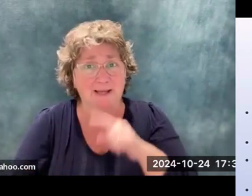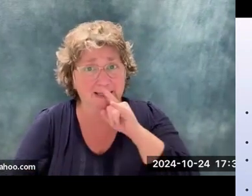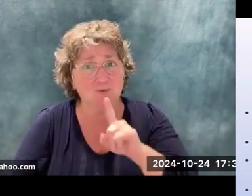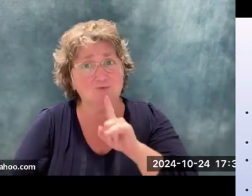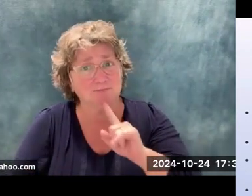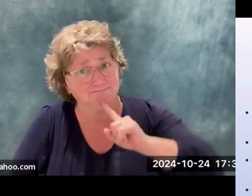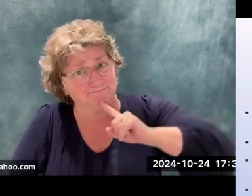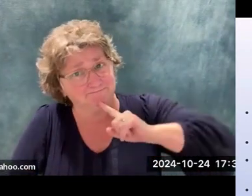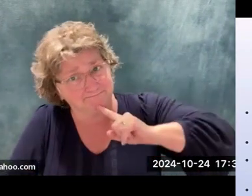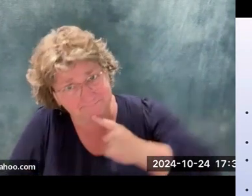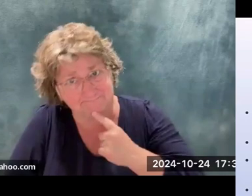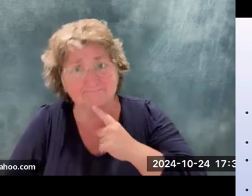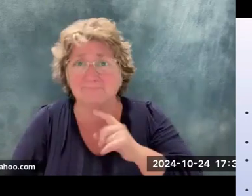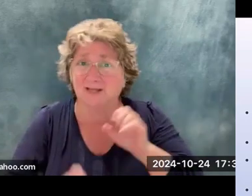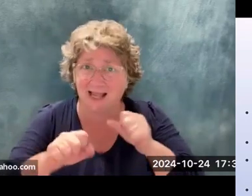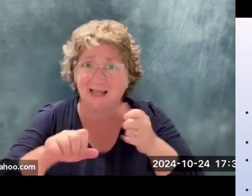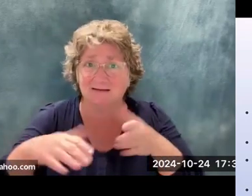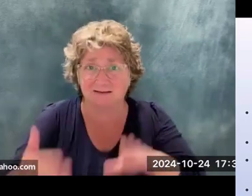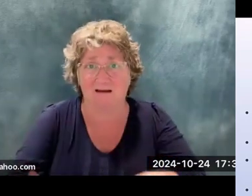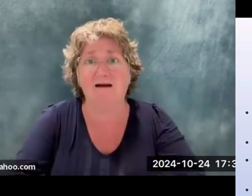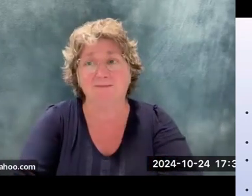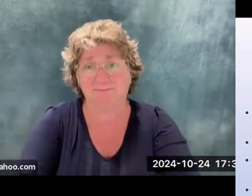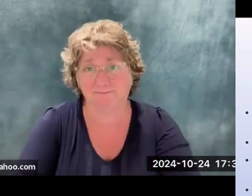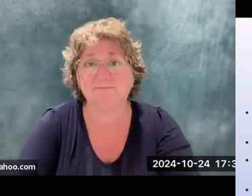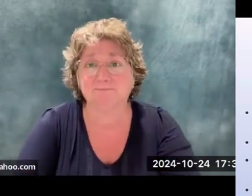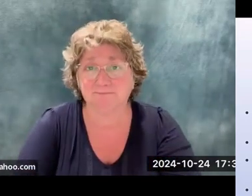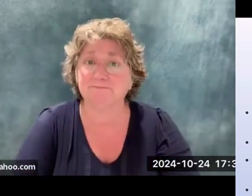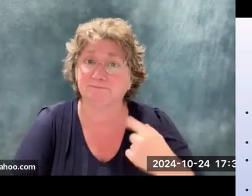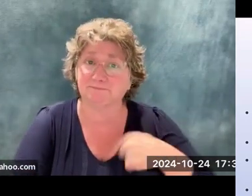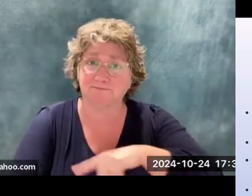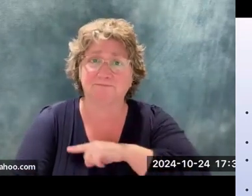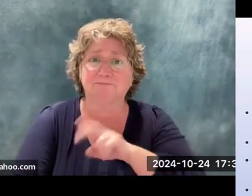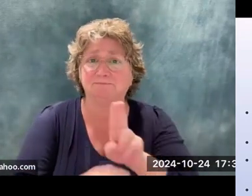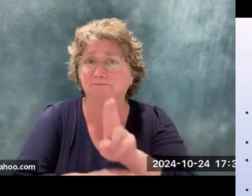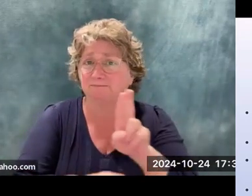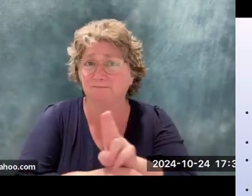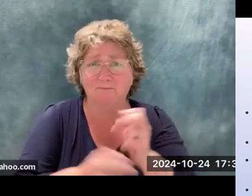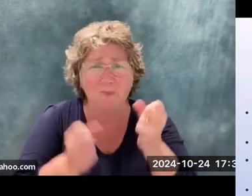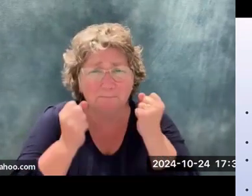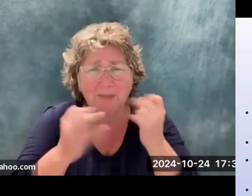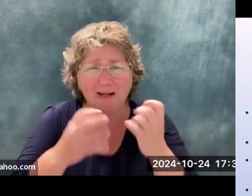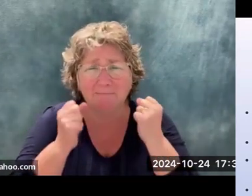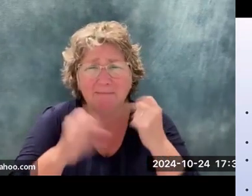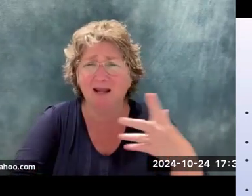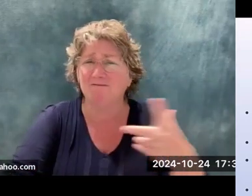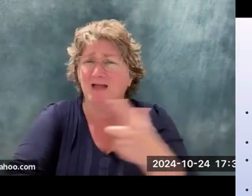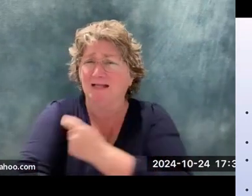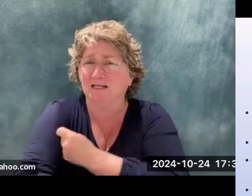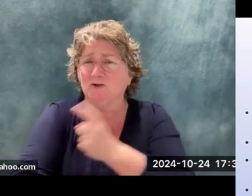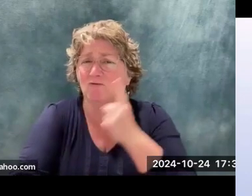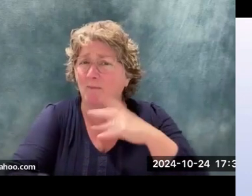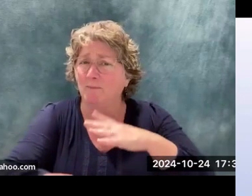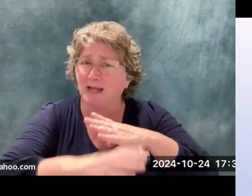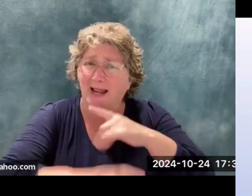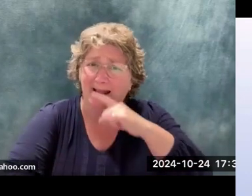And we use a lot of vaccines to protect a small number of children from severe disease. So why exclude COVID-19?